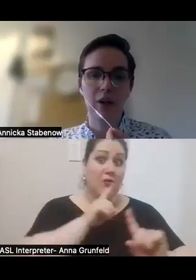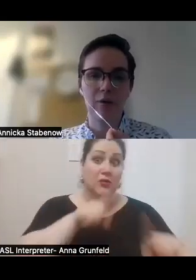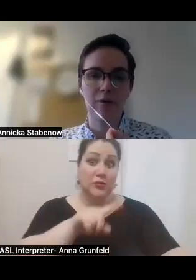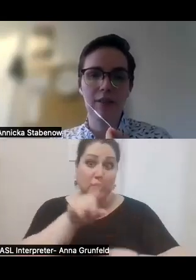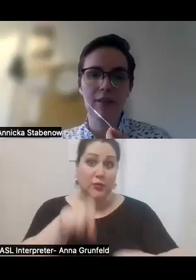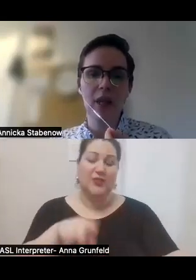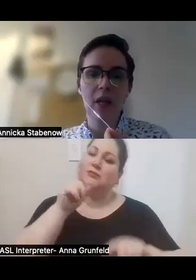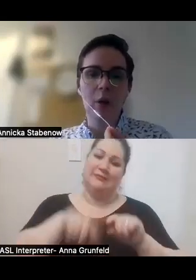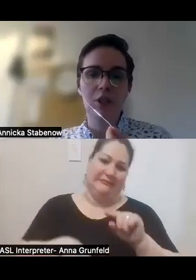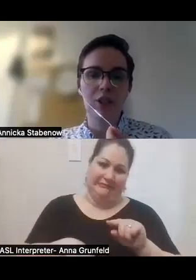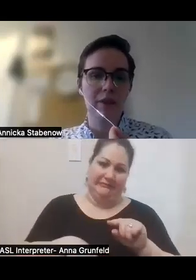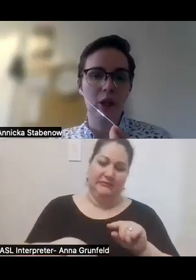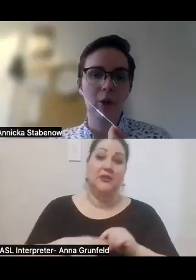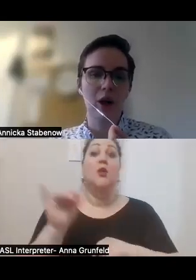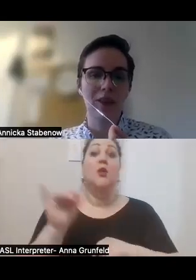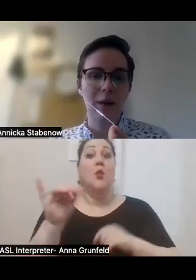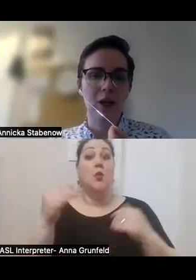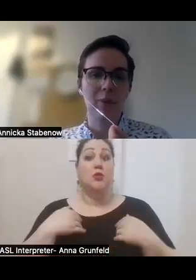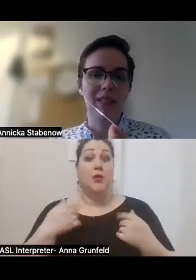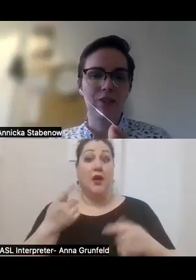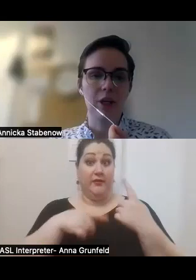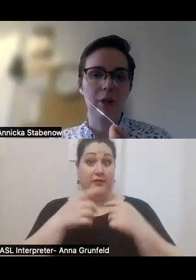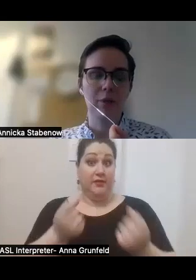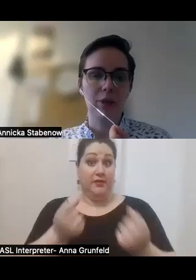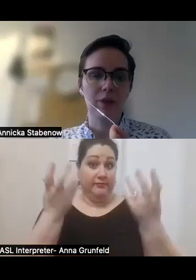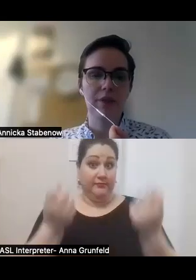conference, which is available on laptop and desktop computers.